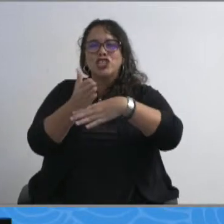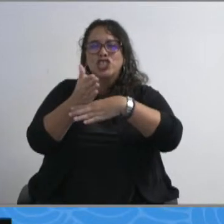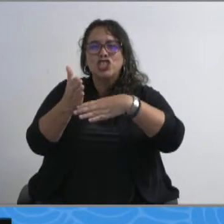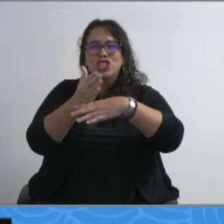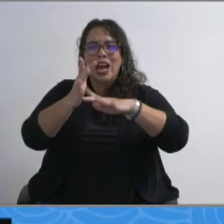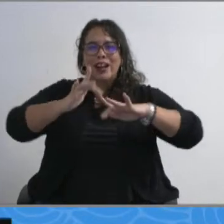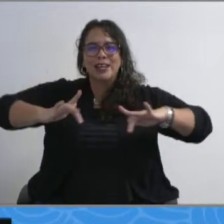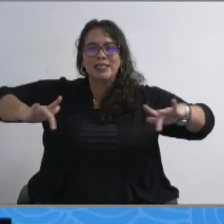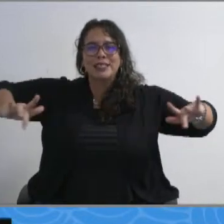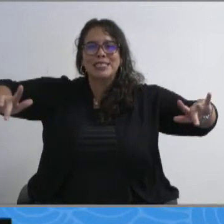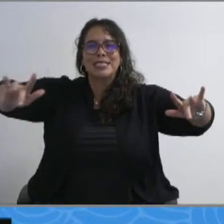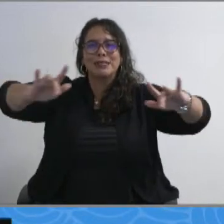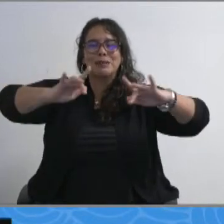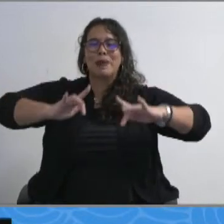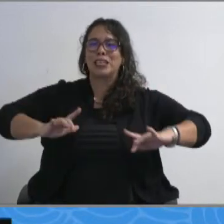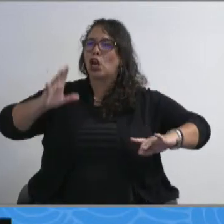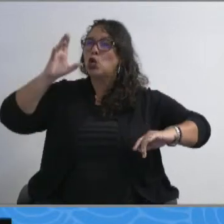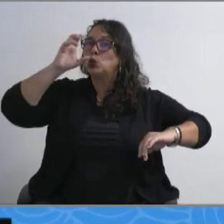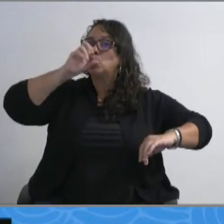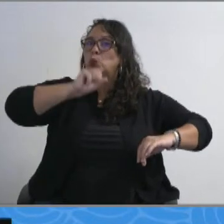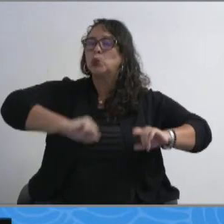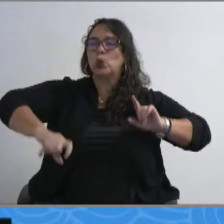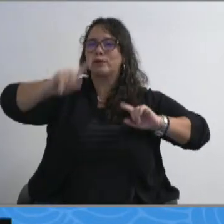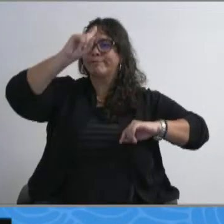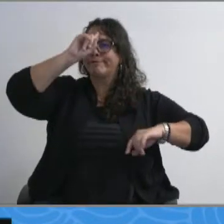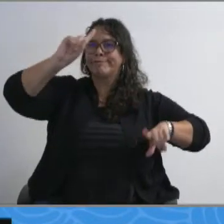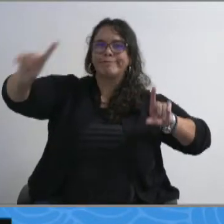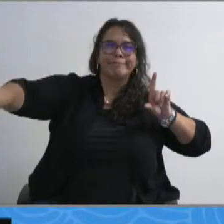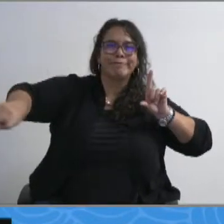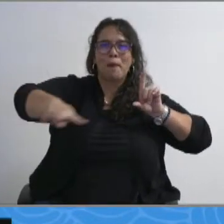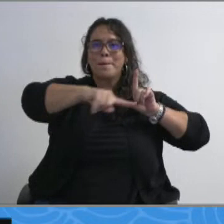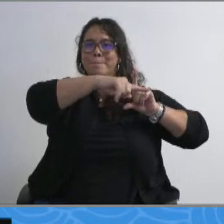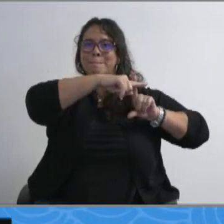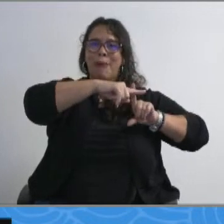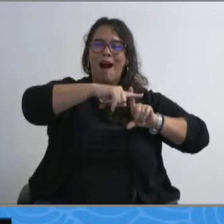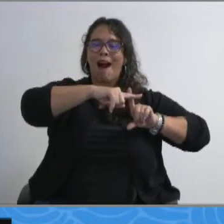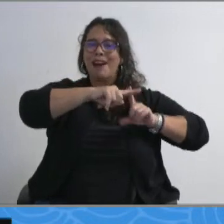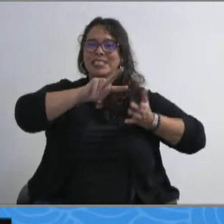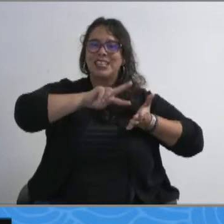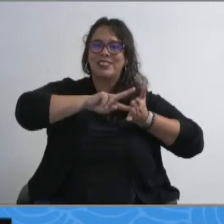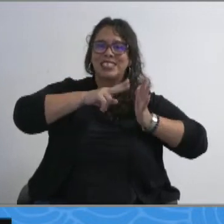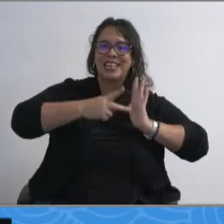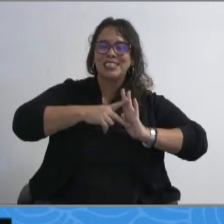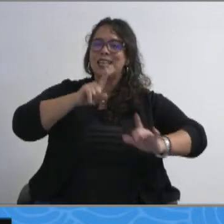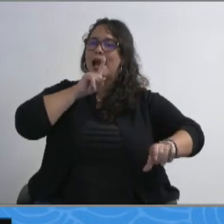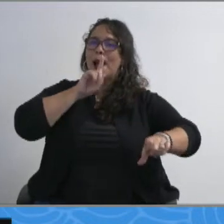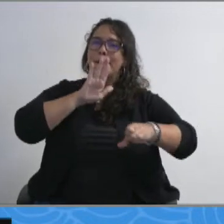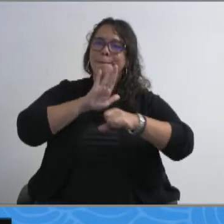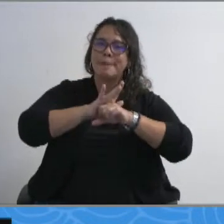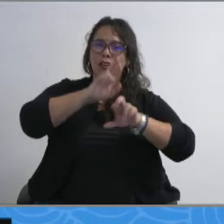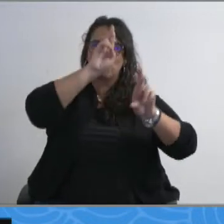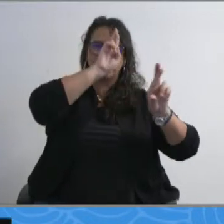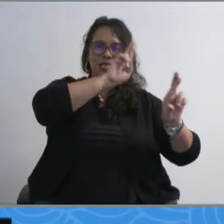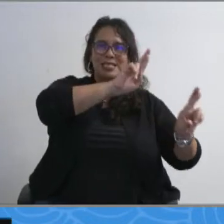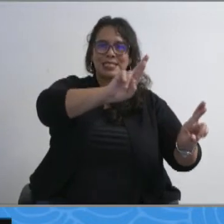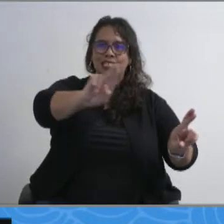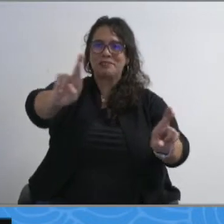We wanna assume positive intentions of all of those that are here with us, and a commitment of respect for all that are here.